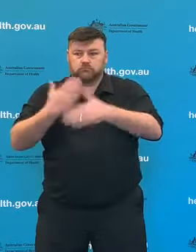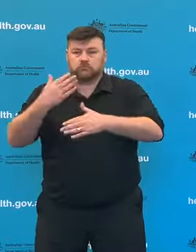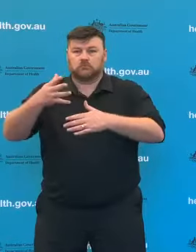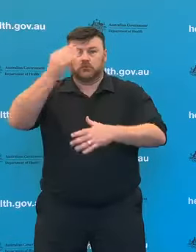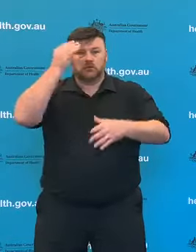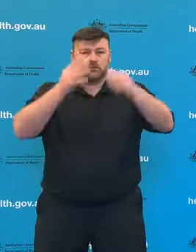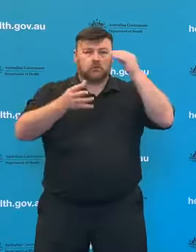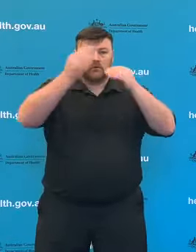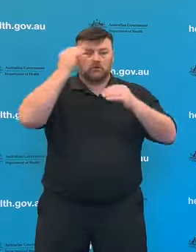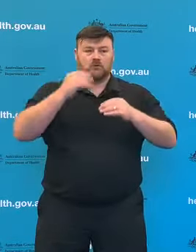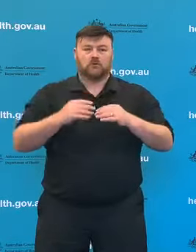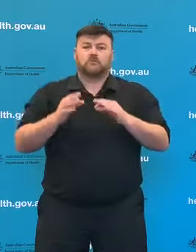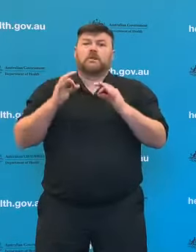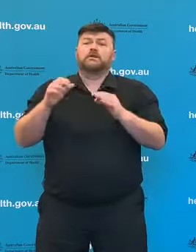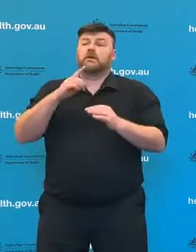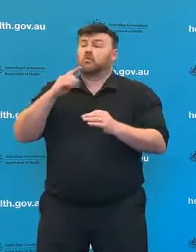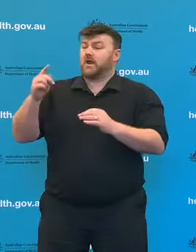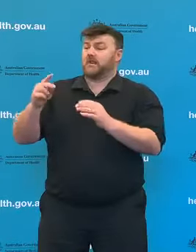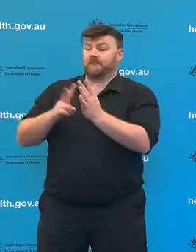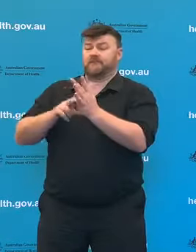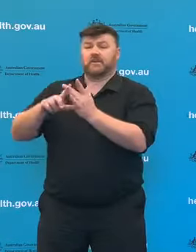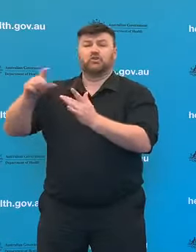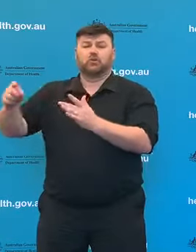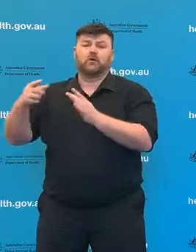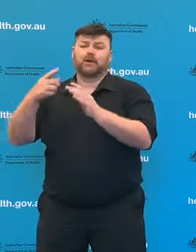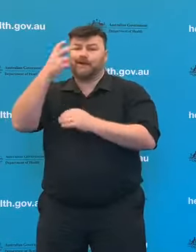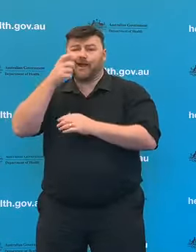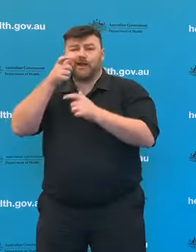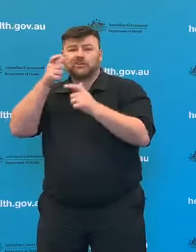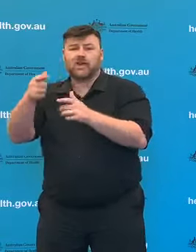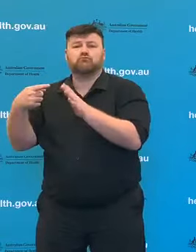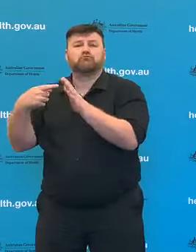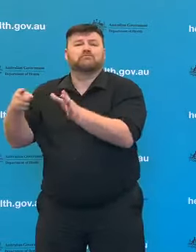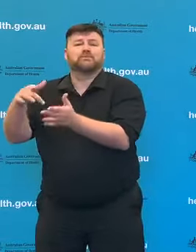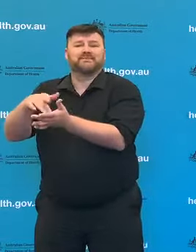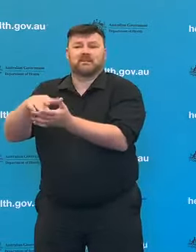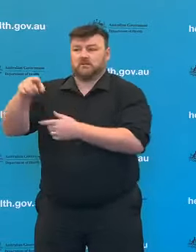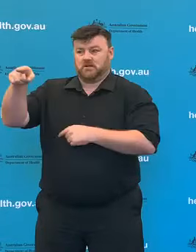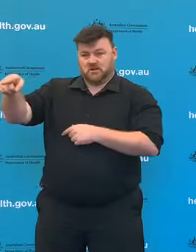of the Victorian Aged Care Response Centre established now a month ago between the Commonwealth and the Victorian